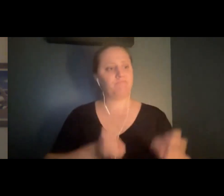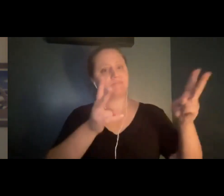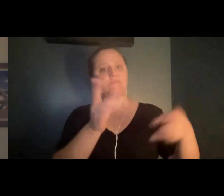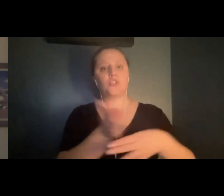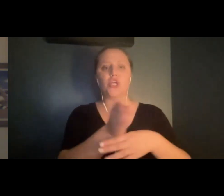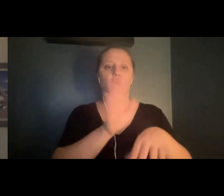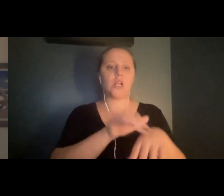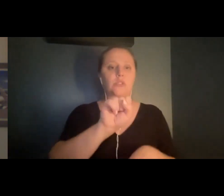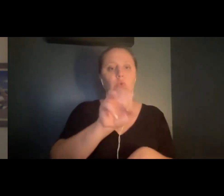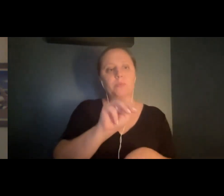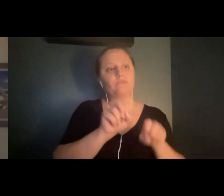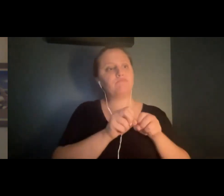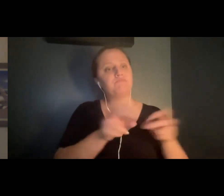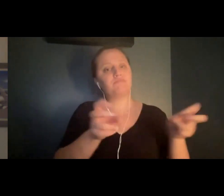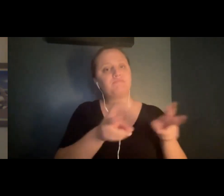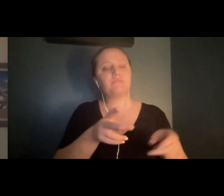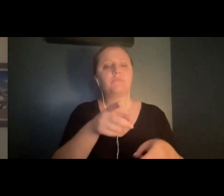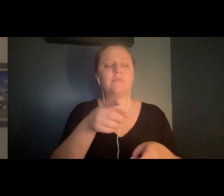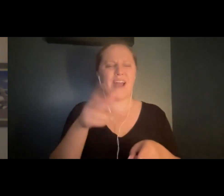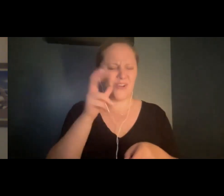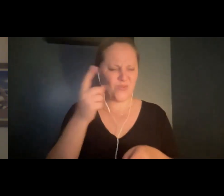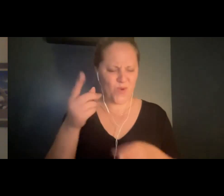lot of times, I actually heard somebody speak years ago, I think it was at a Tedx